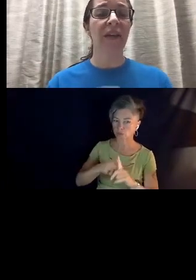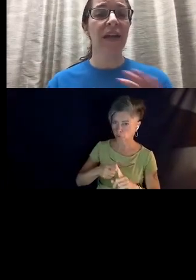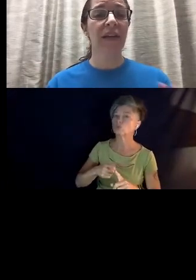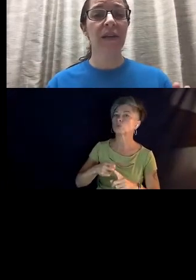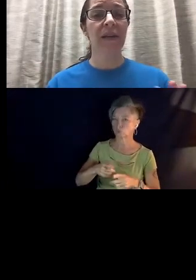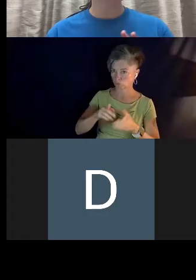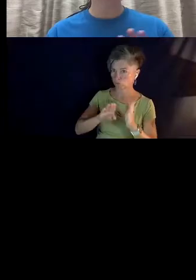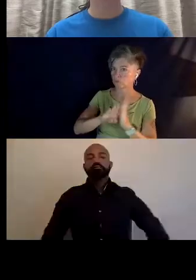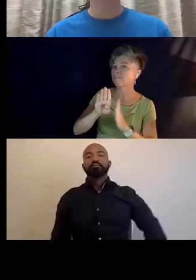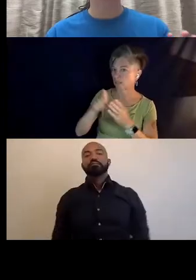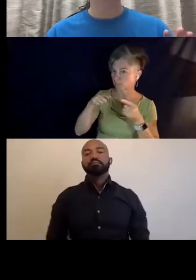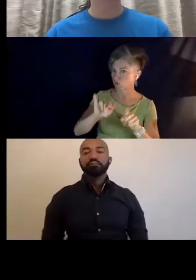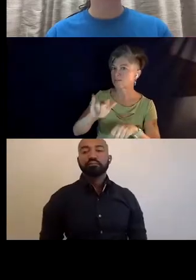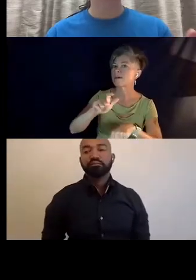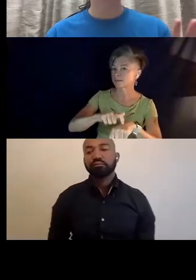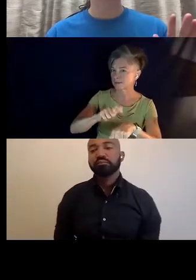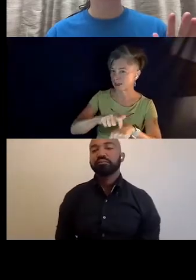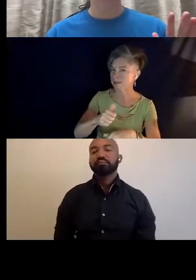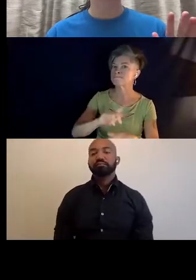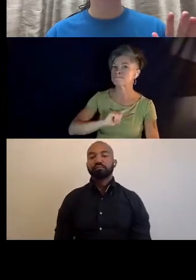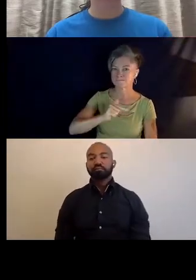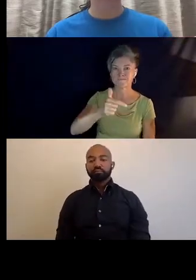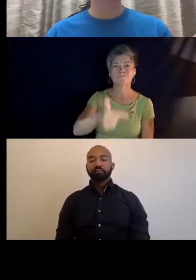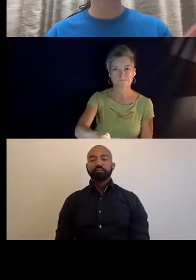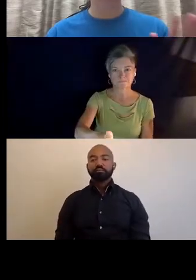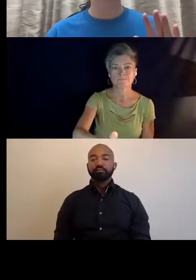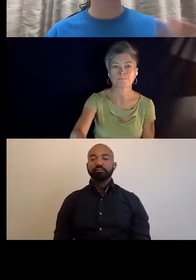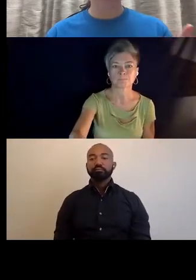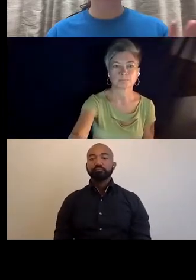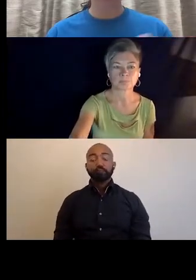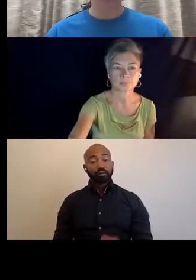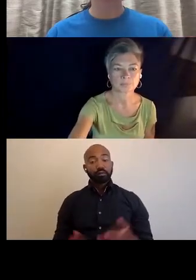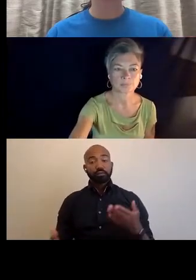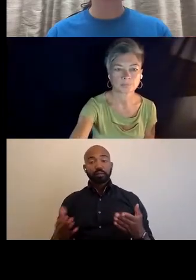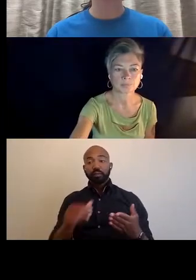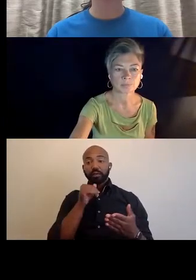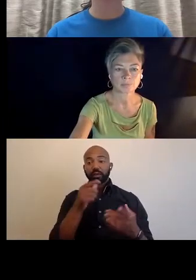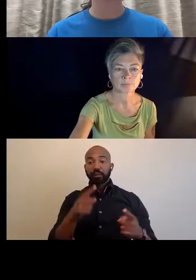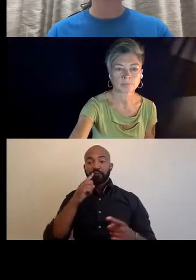Now that might not be for every provider, so definitely you wanna have that conversation